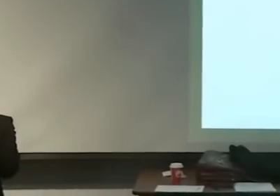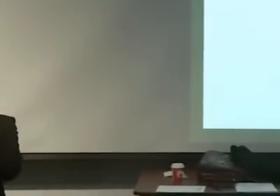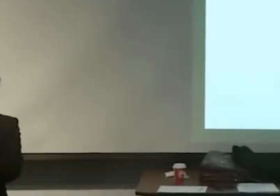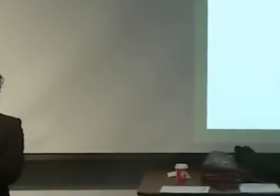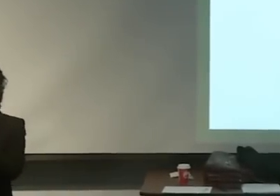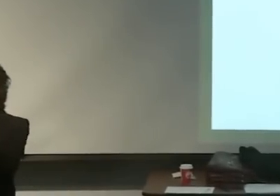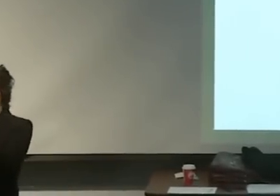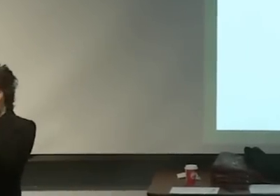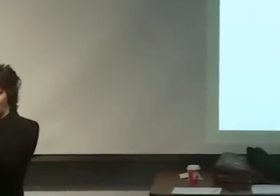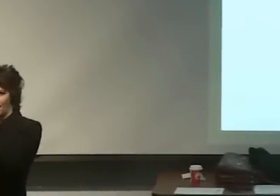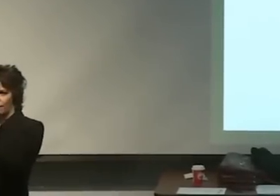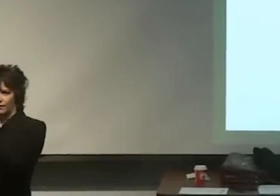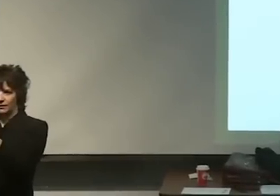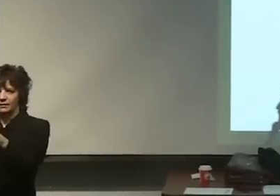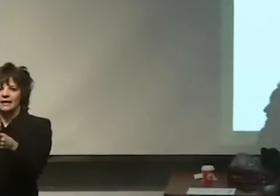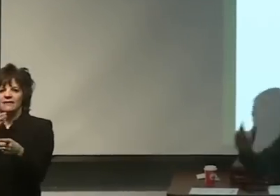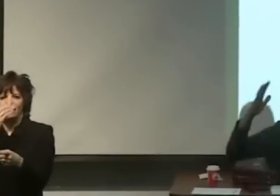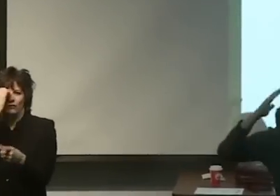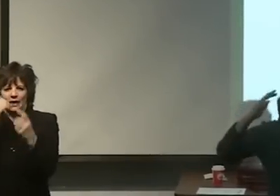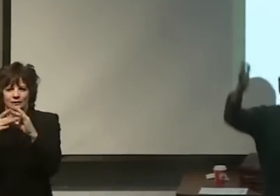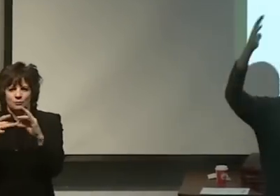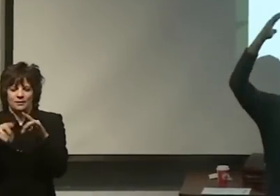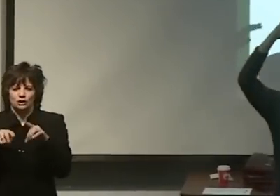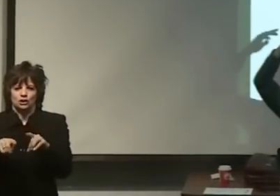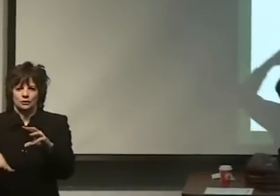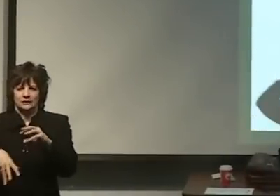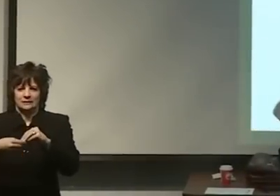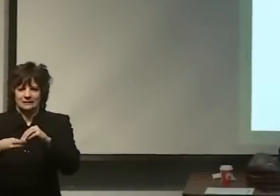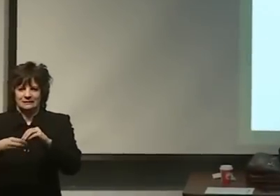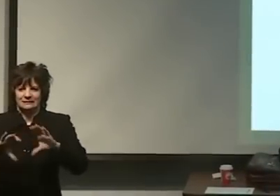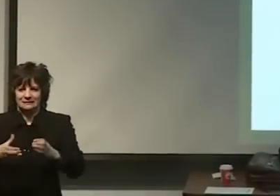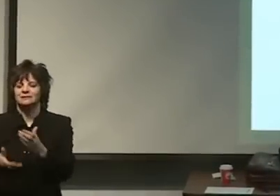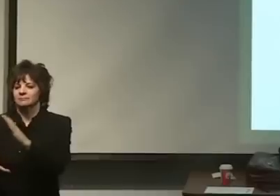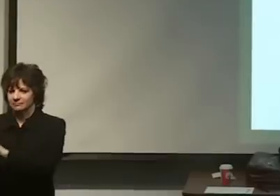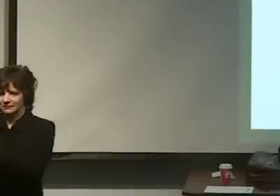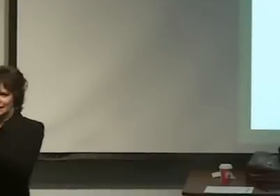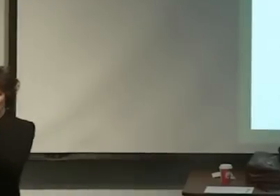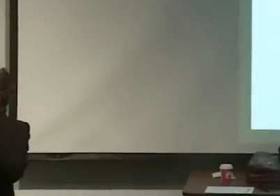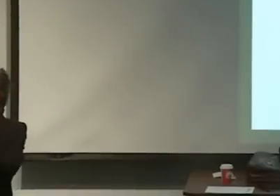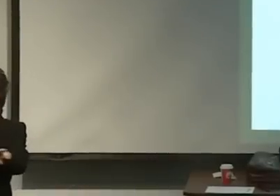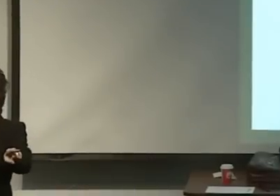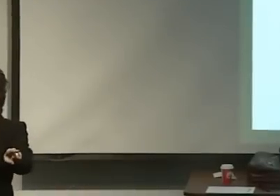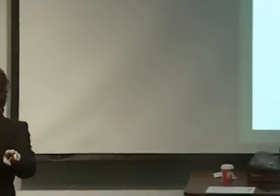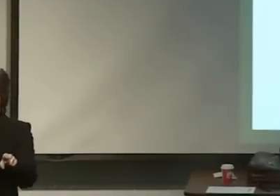Add something you forgot to mention in class. Yes, add. So think about it. None of us have ever run out of time.